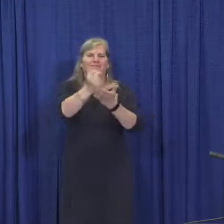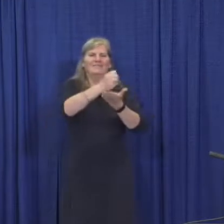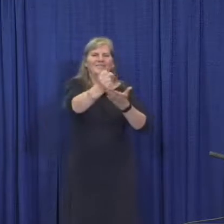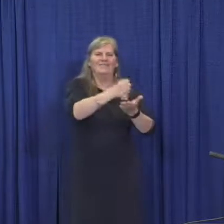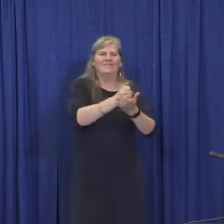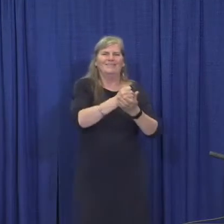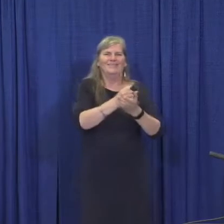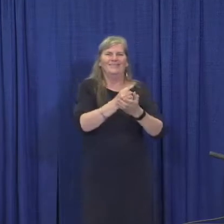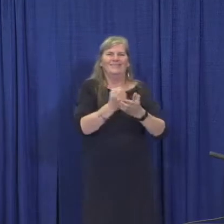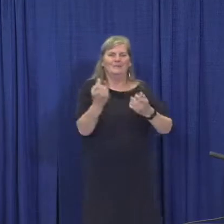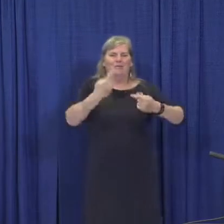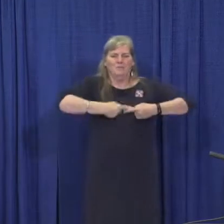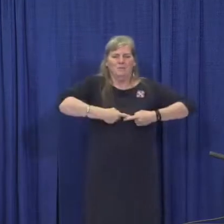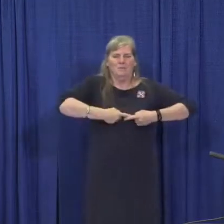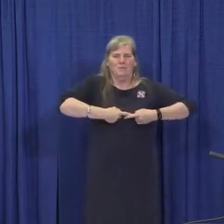You can't close on a border, we